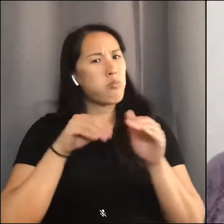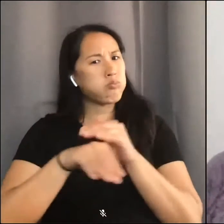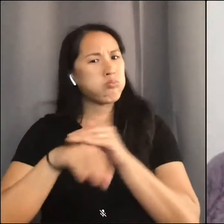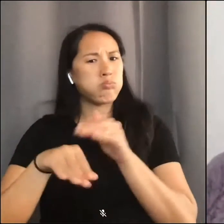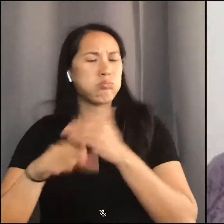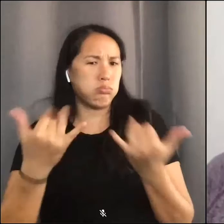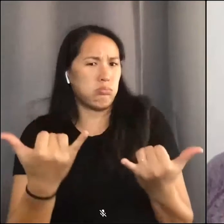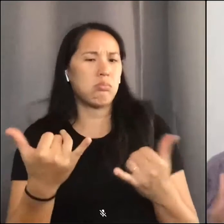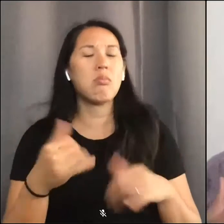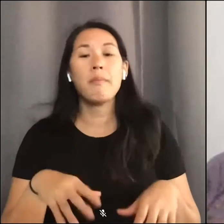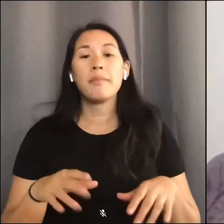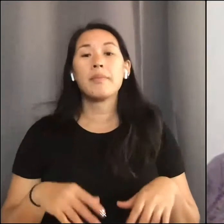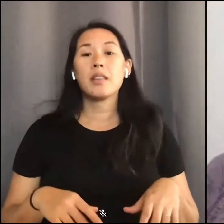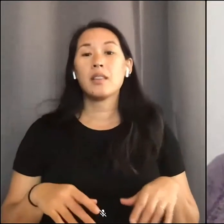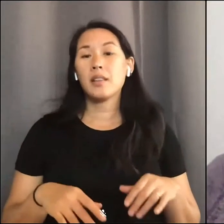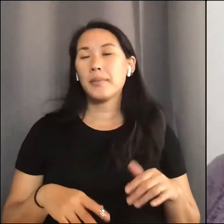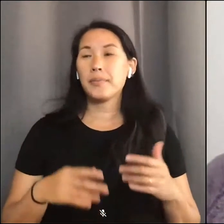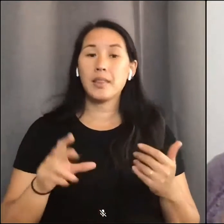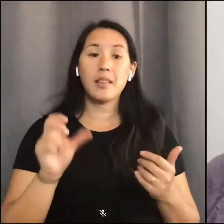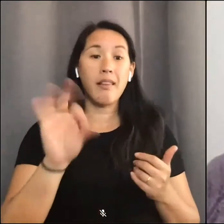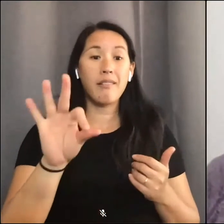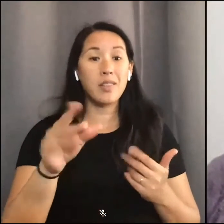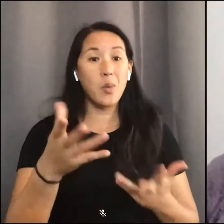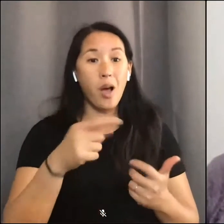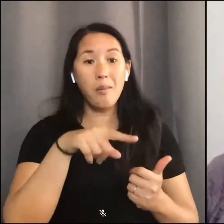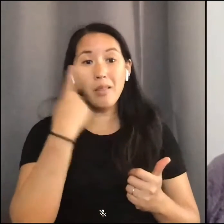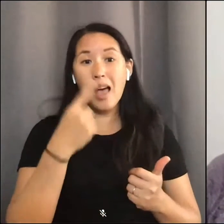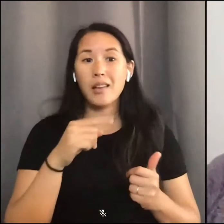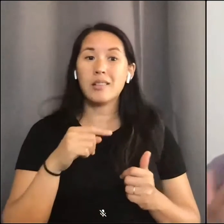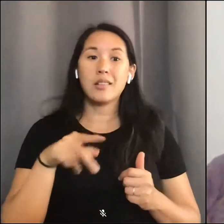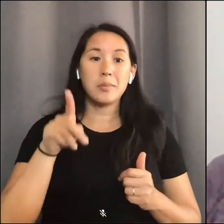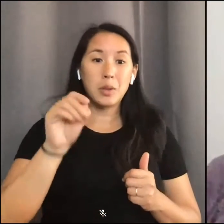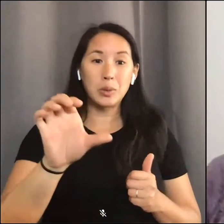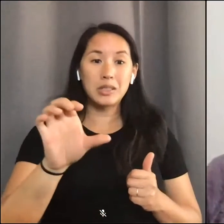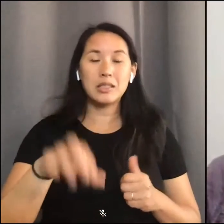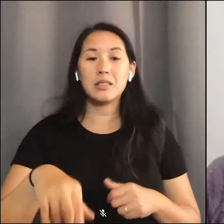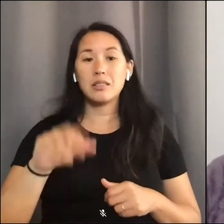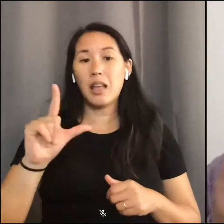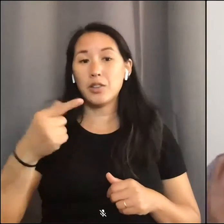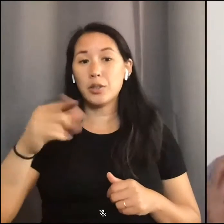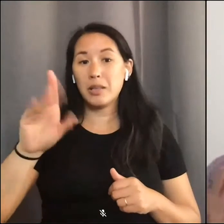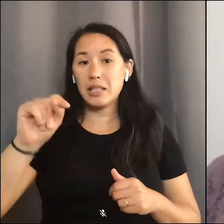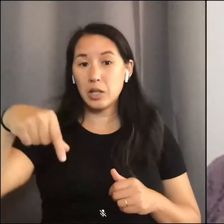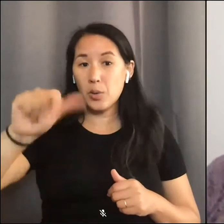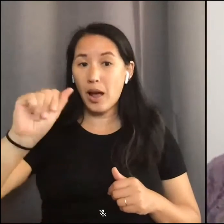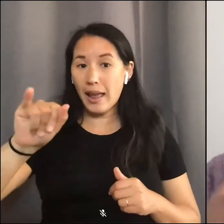the challenge if you are looking to find a black person color um lgbtqia therapist